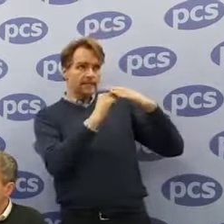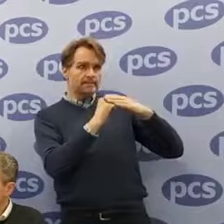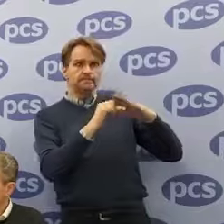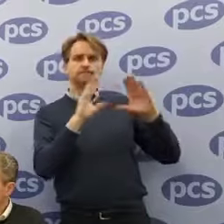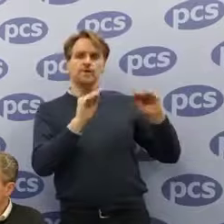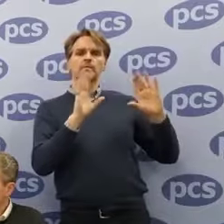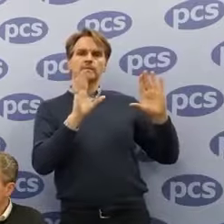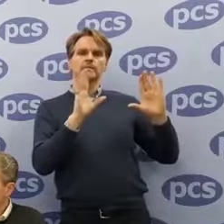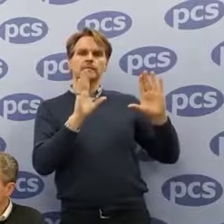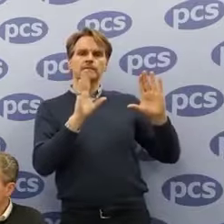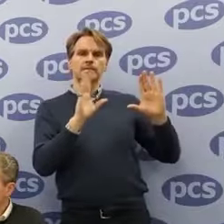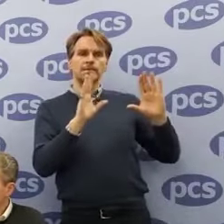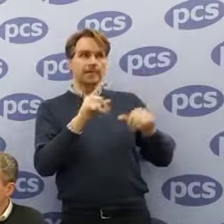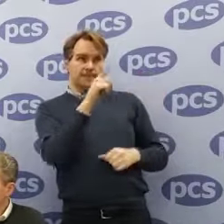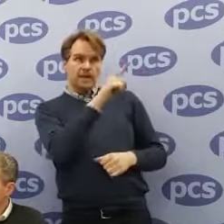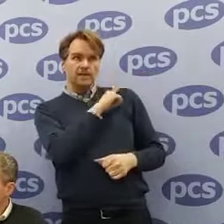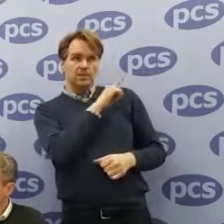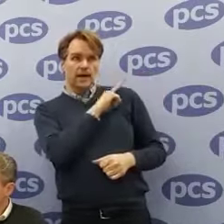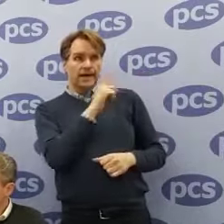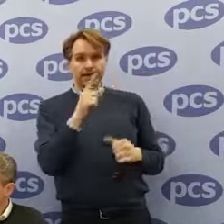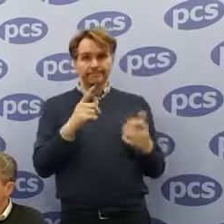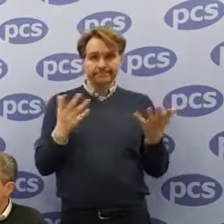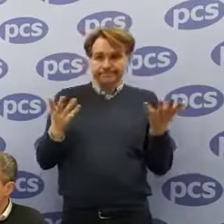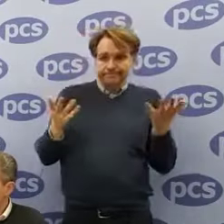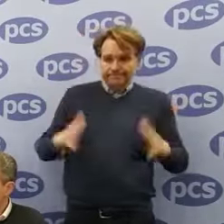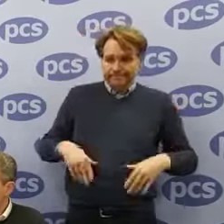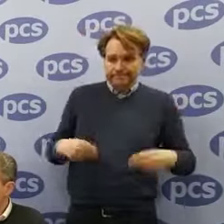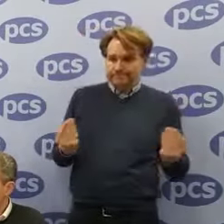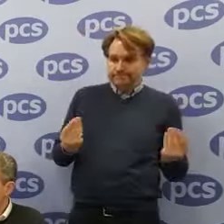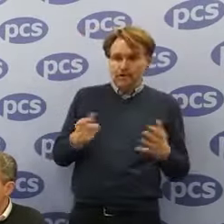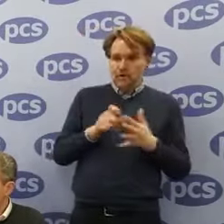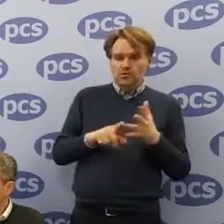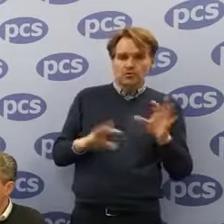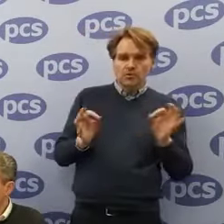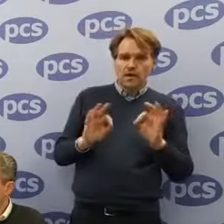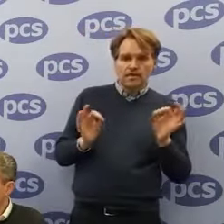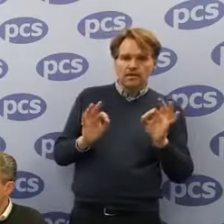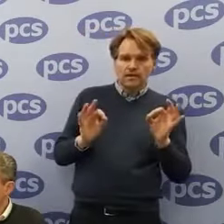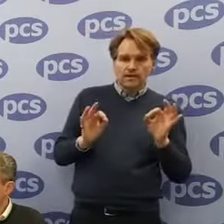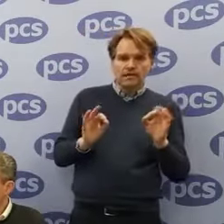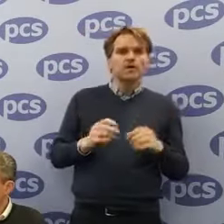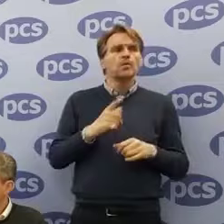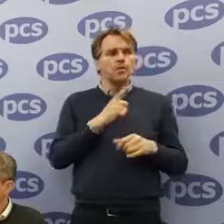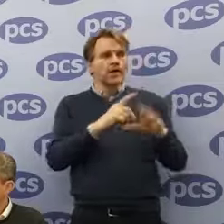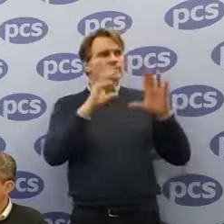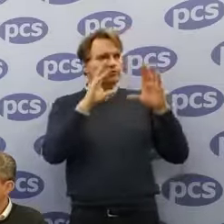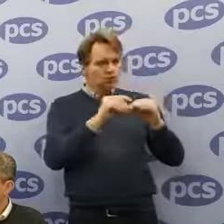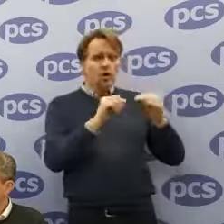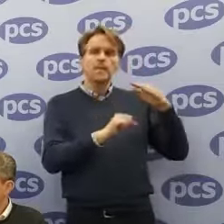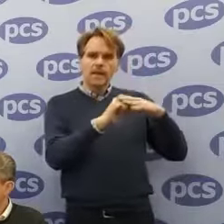from being able to do anything other than what it is doing for members whether they opted in or opted it out, so I think it's a good question